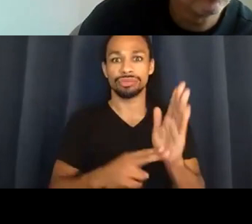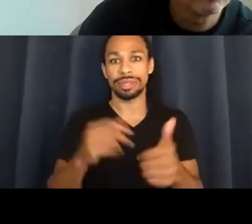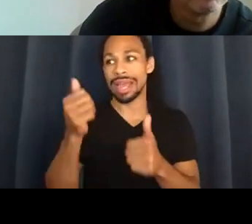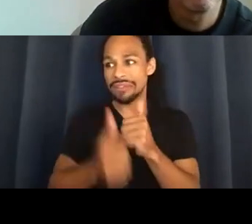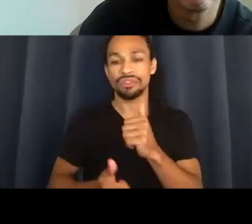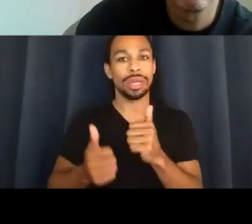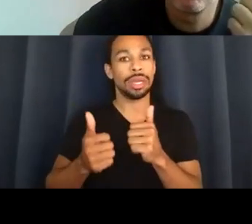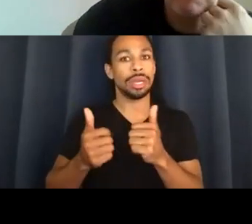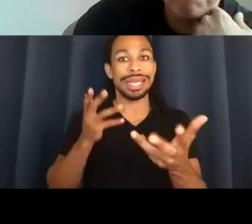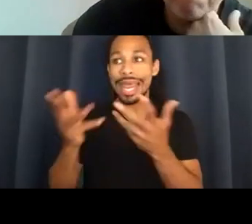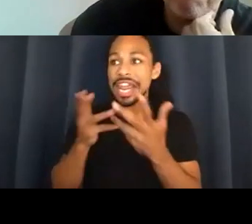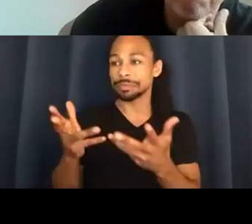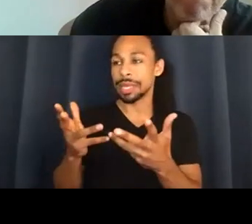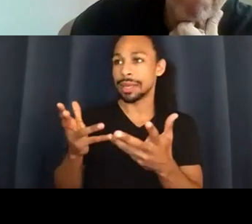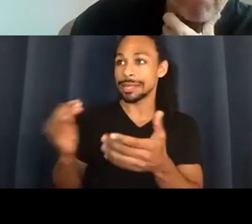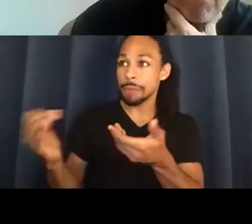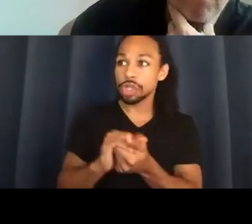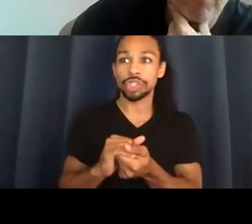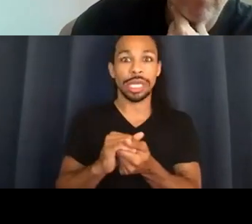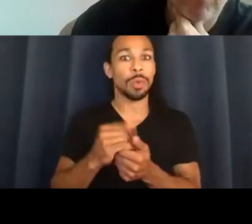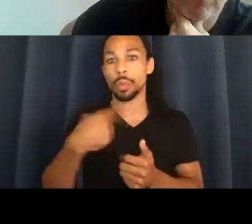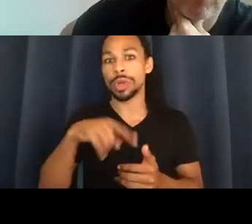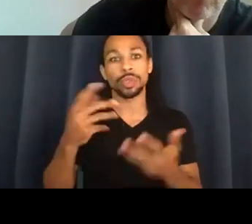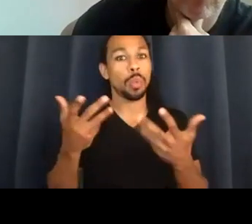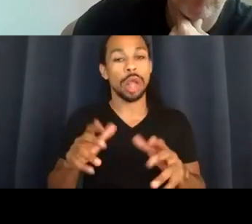so someone has to cancel the date. We're so used